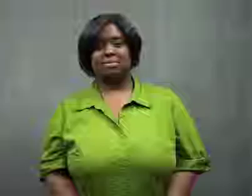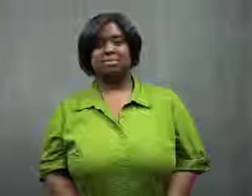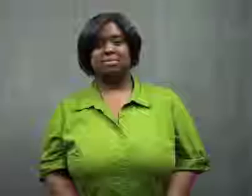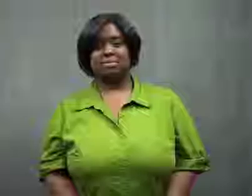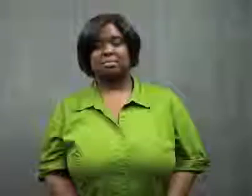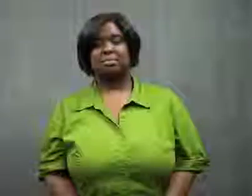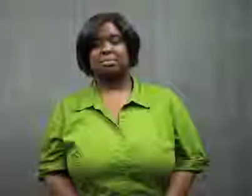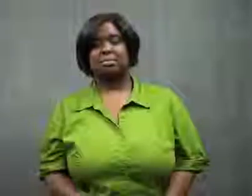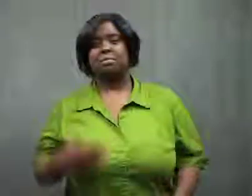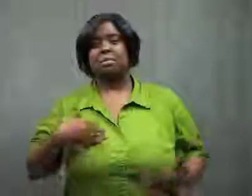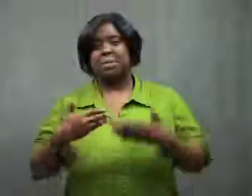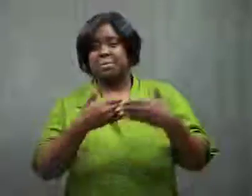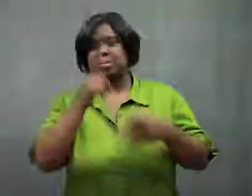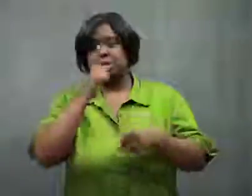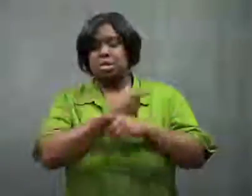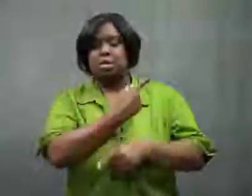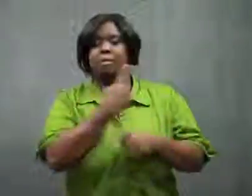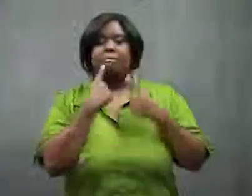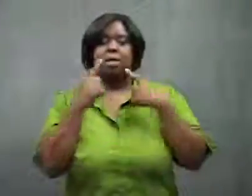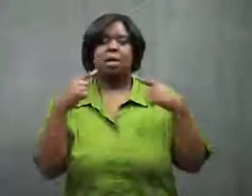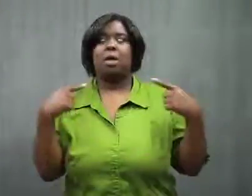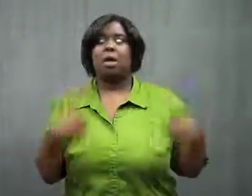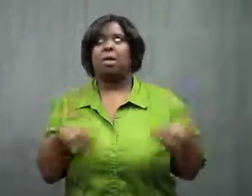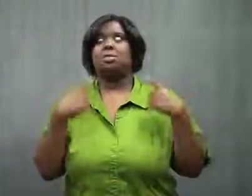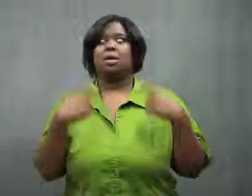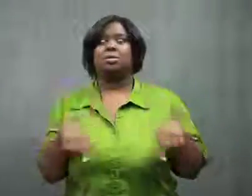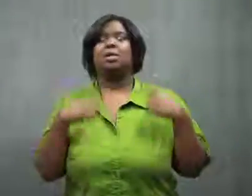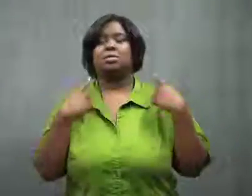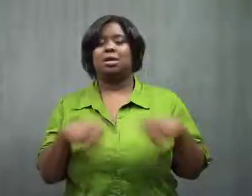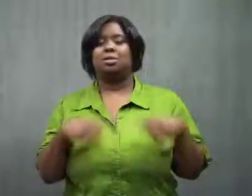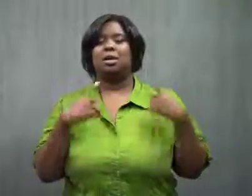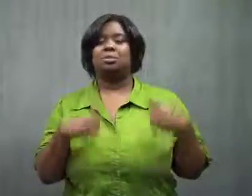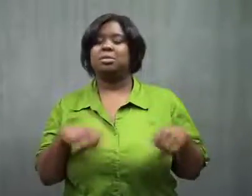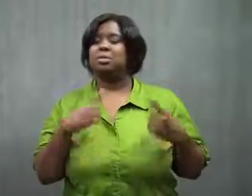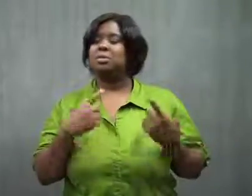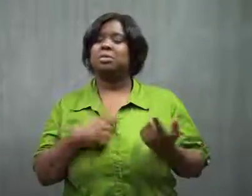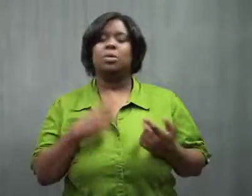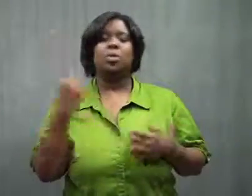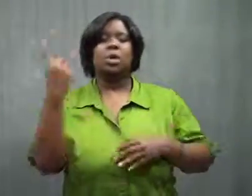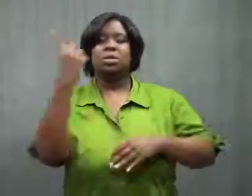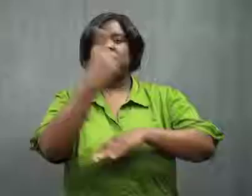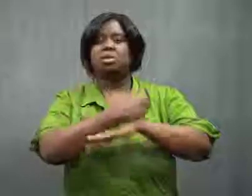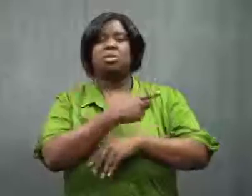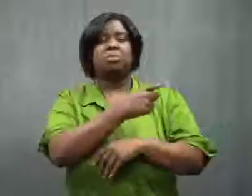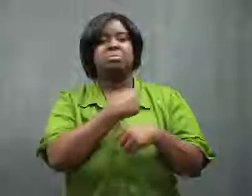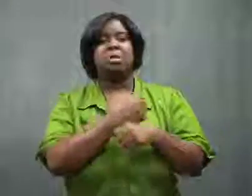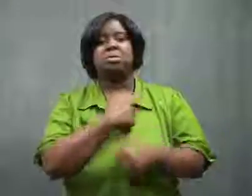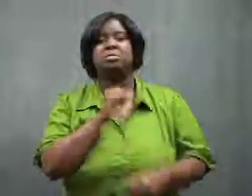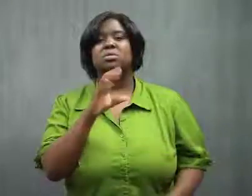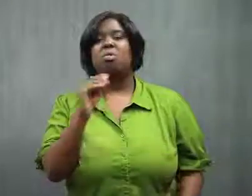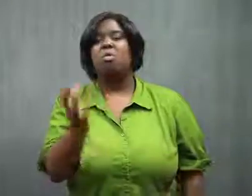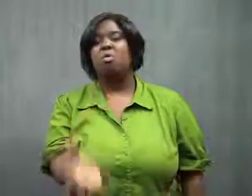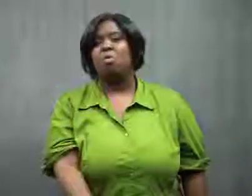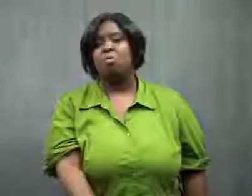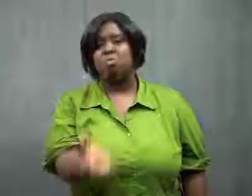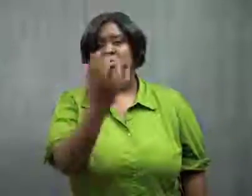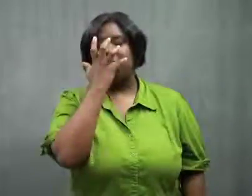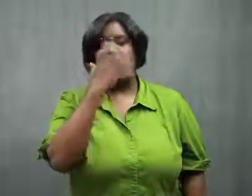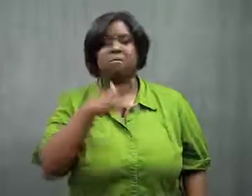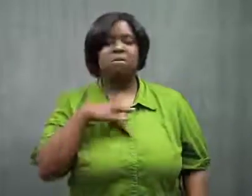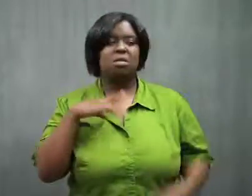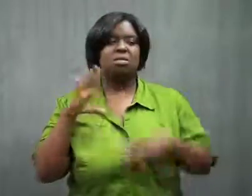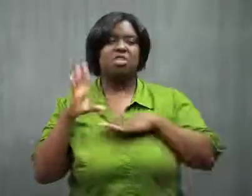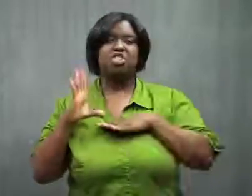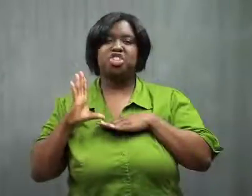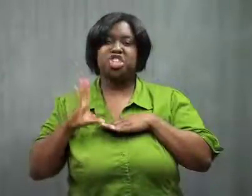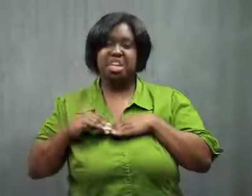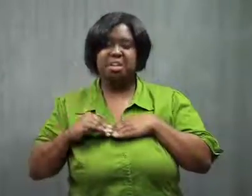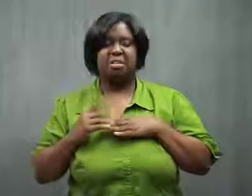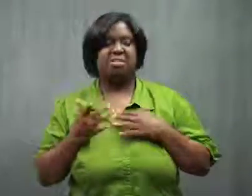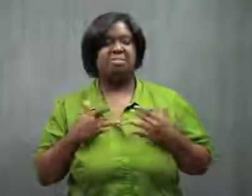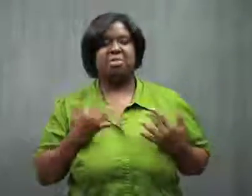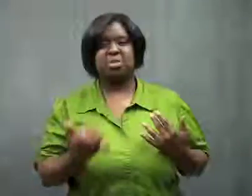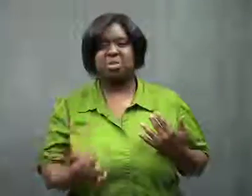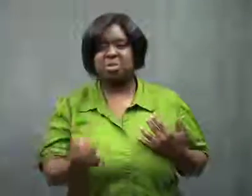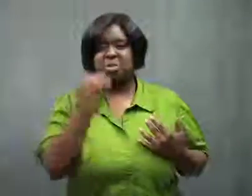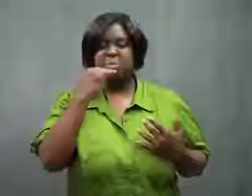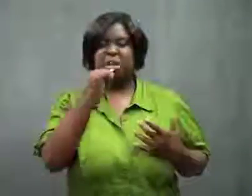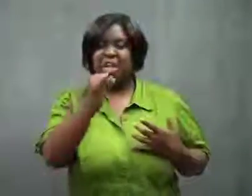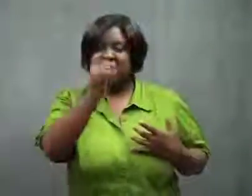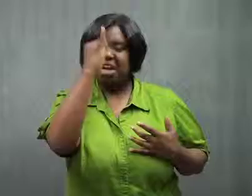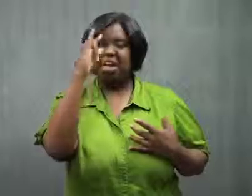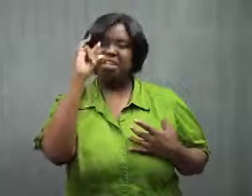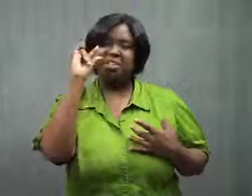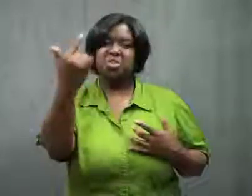Me and my baby sister always fought with each other.